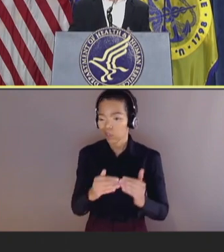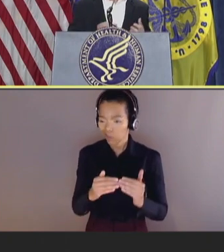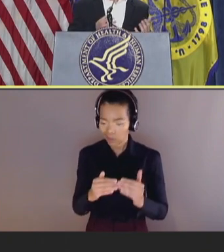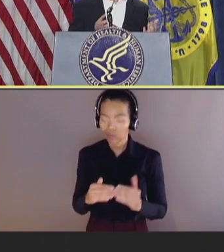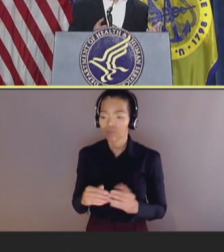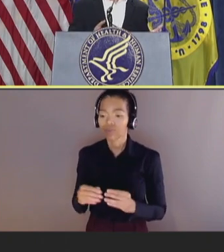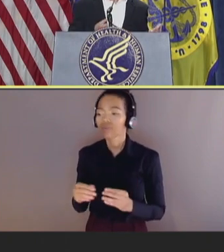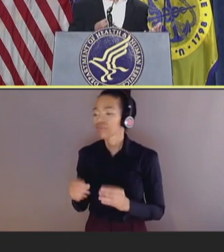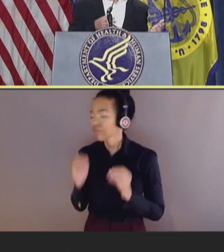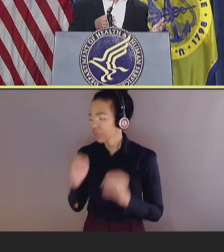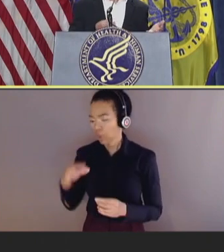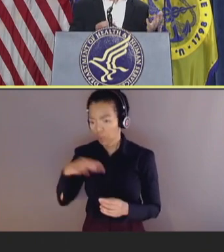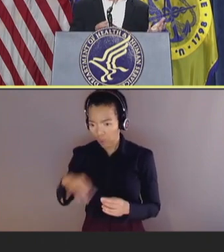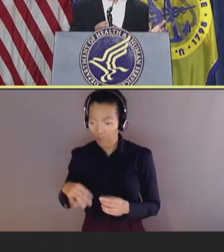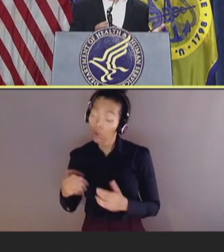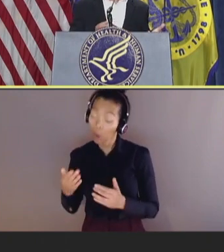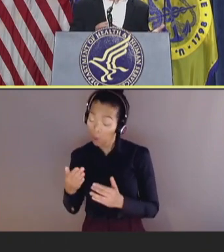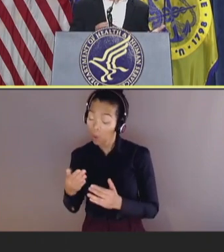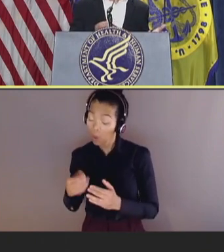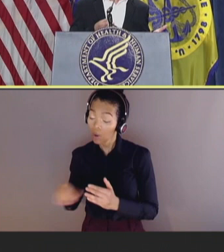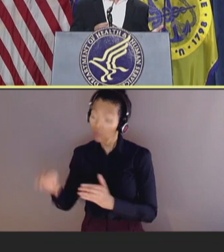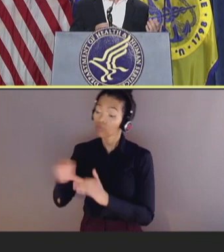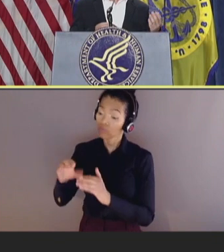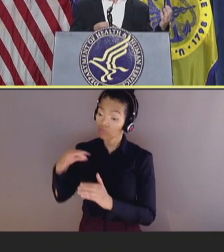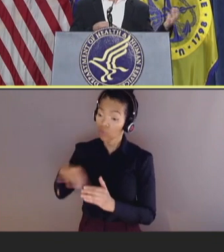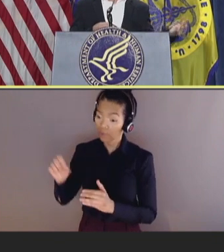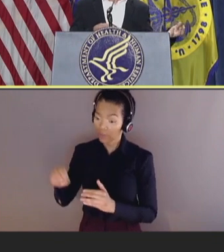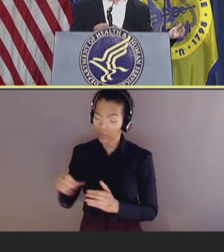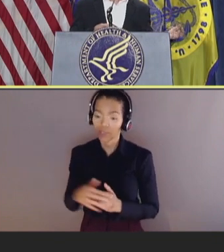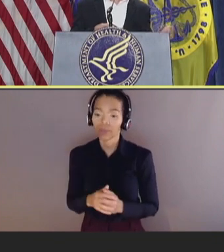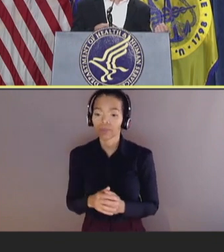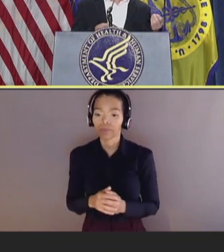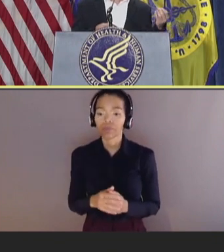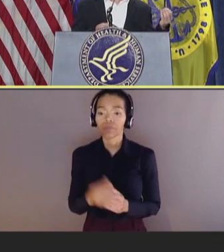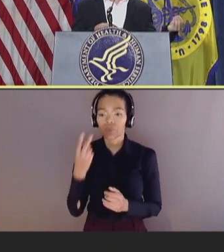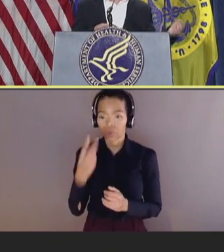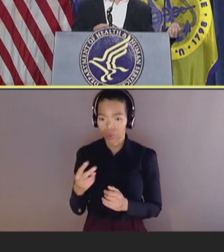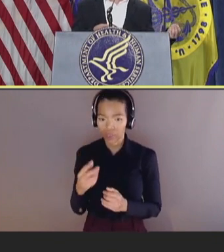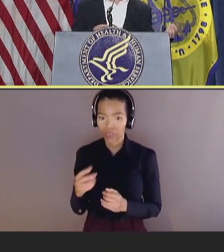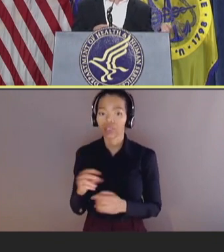And you can see that for a majority of payers, so the commercial payers that have a fee for service,